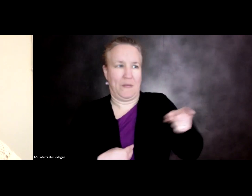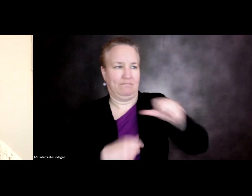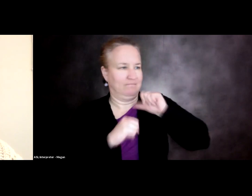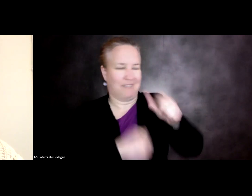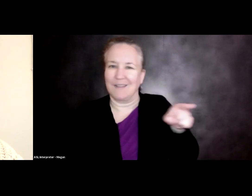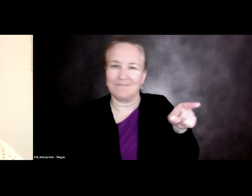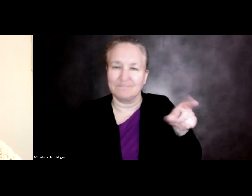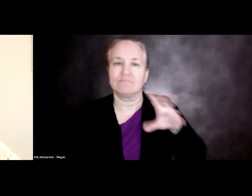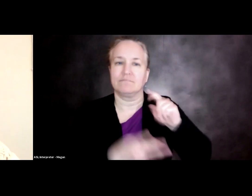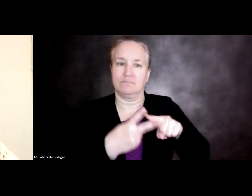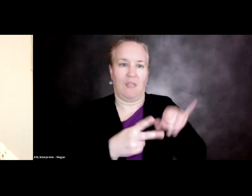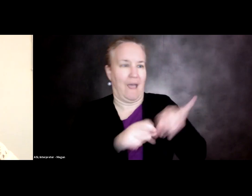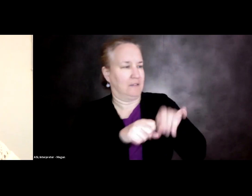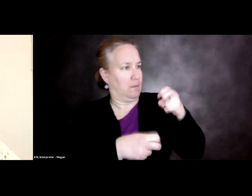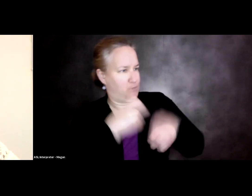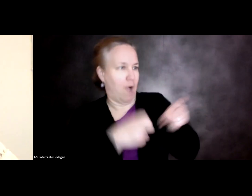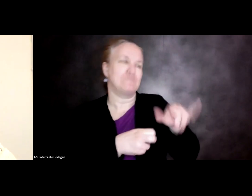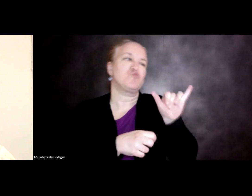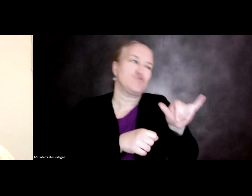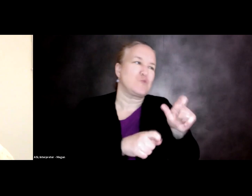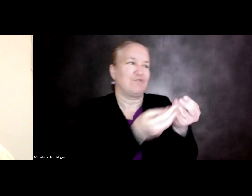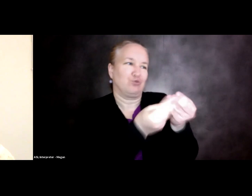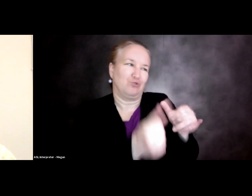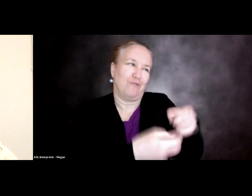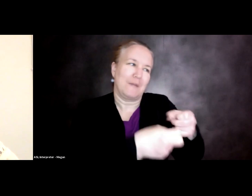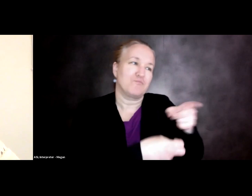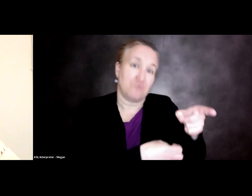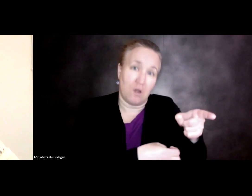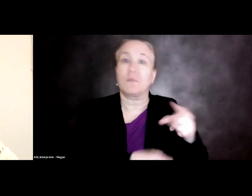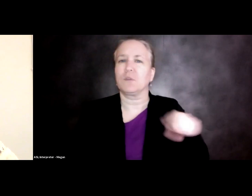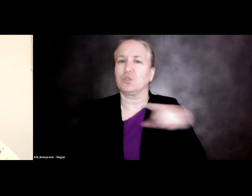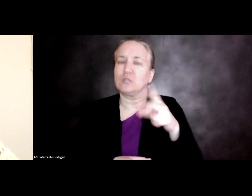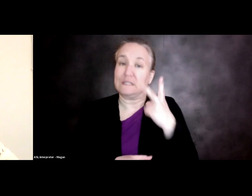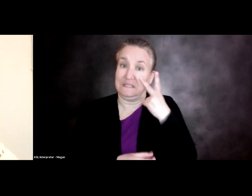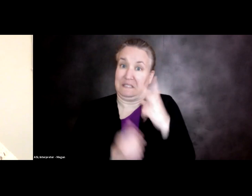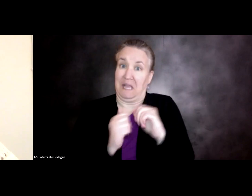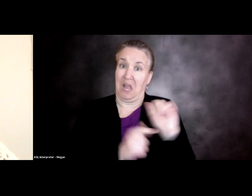and as a problem to be resolved. You can see how the agential bias